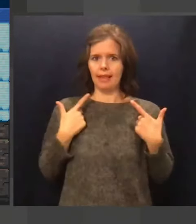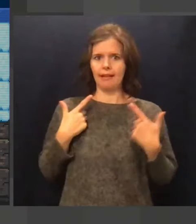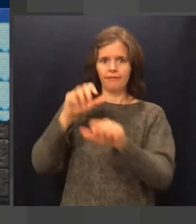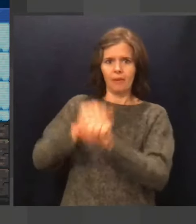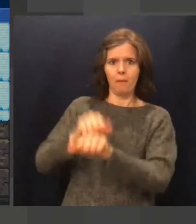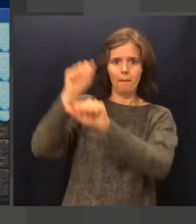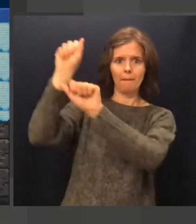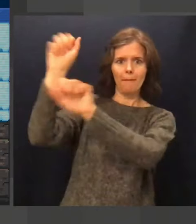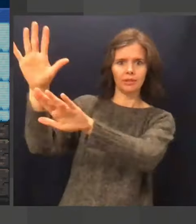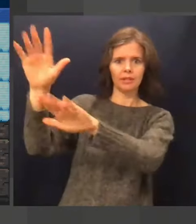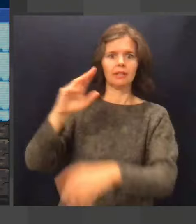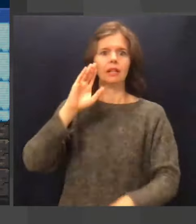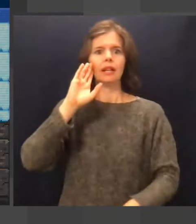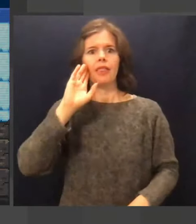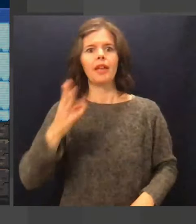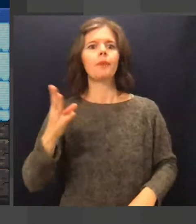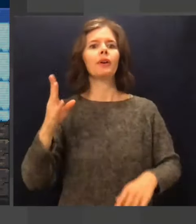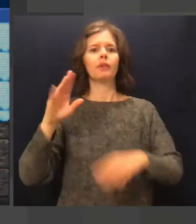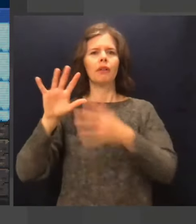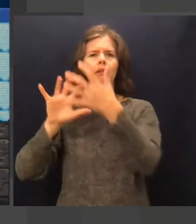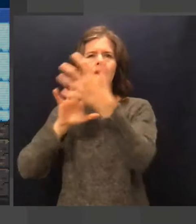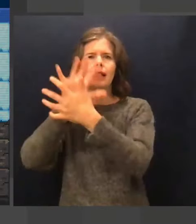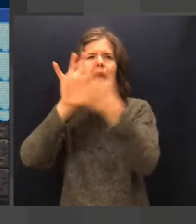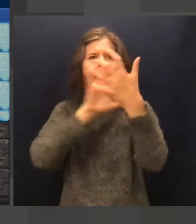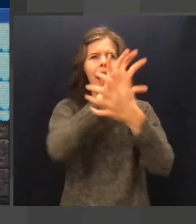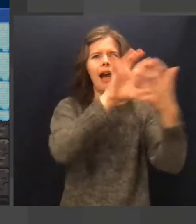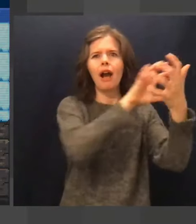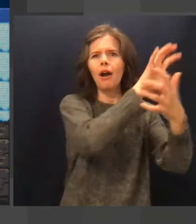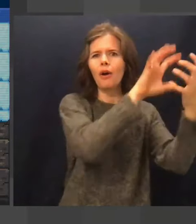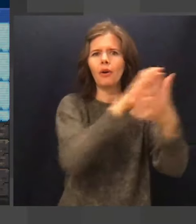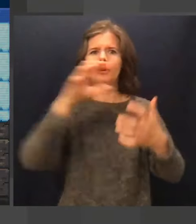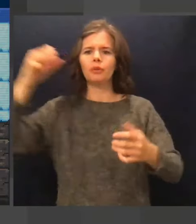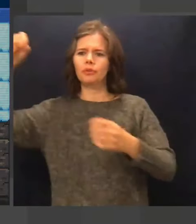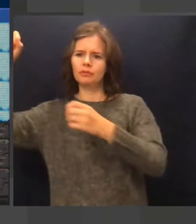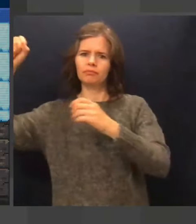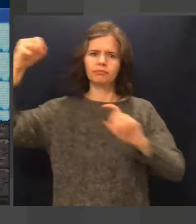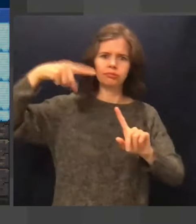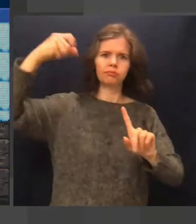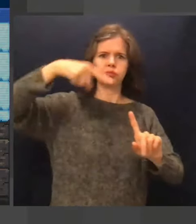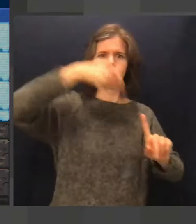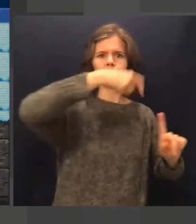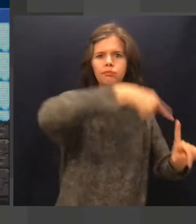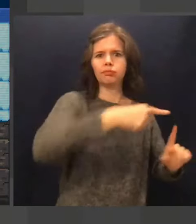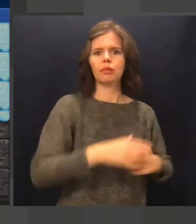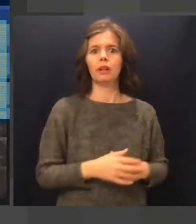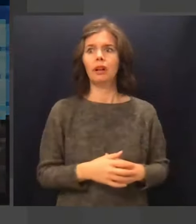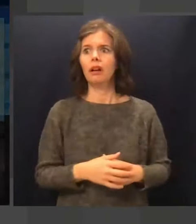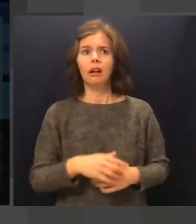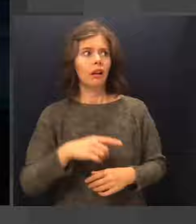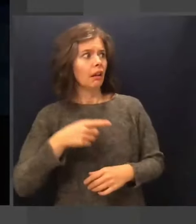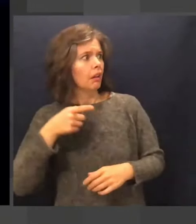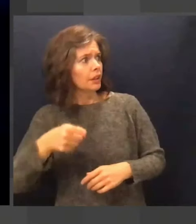IT'S A HOSTILE MOB THAT ATTACKS YOU WITH CLOUDS OF FLYING ICE. YOU DID PACK THE SUPPLIES